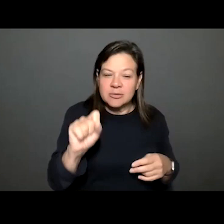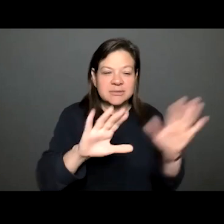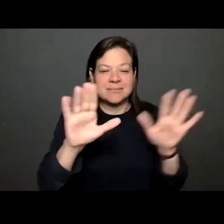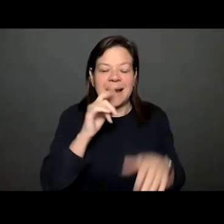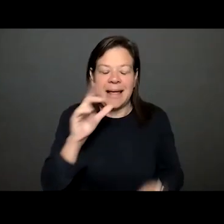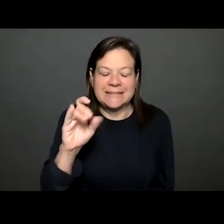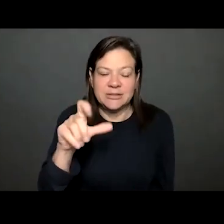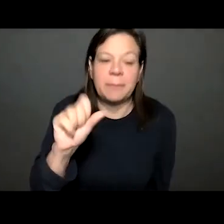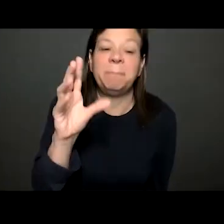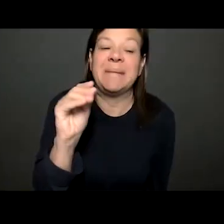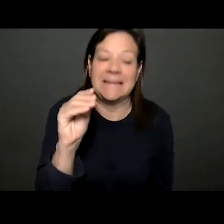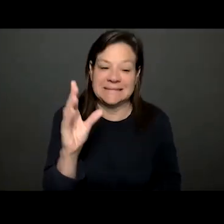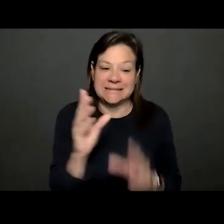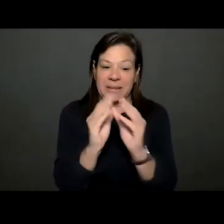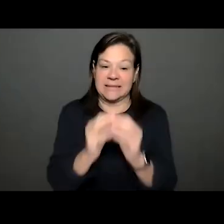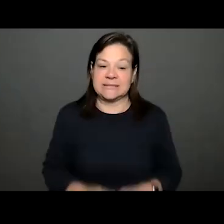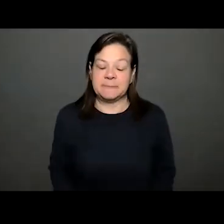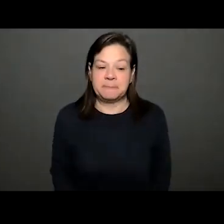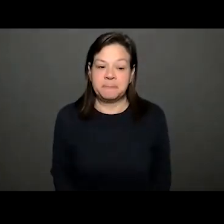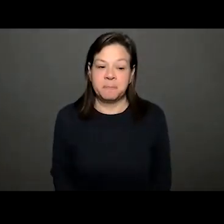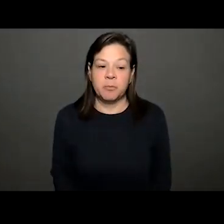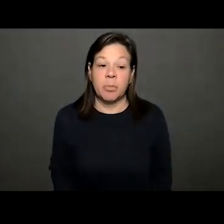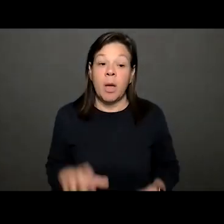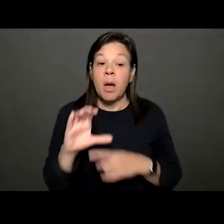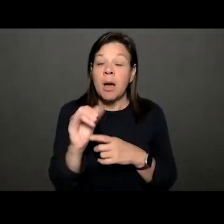CUSTOM OBJECTS ARE OBJECTS THAT REPRESENT YOUR BUSINESS